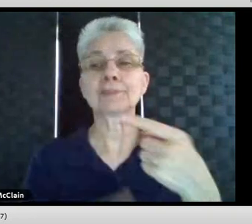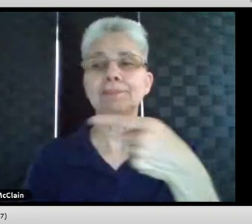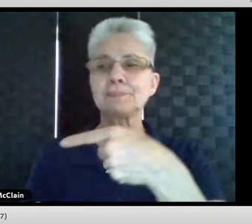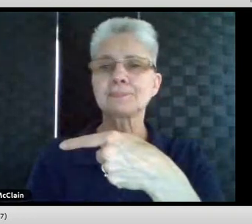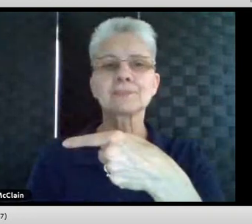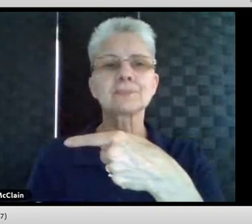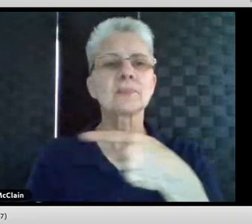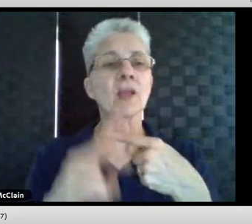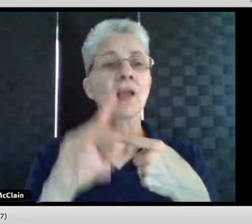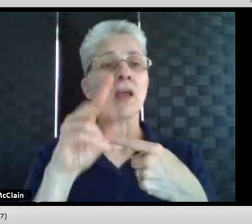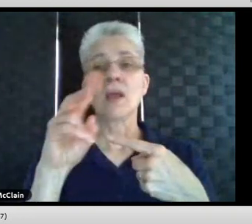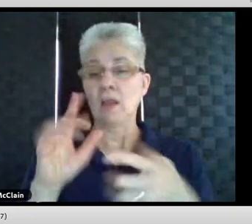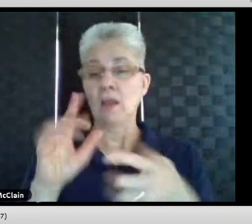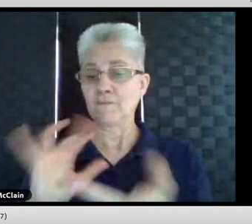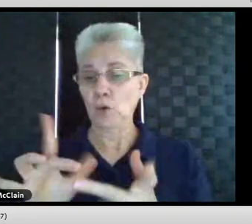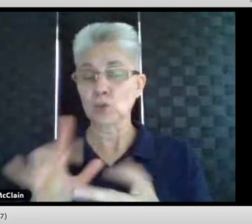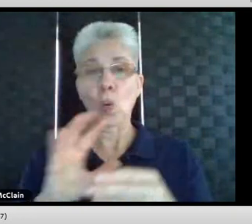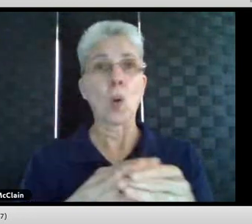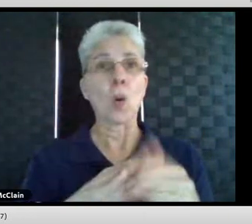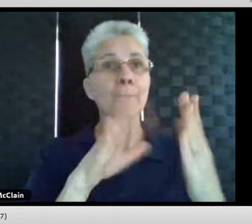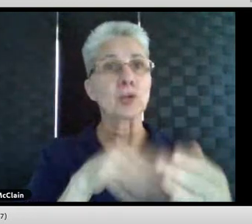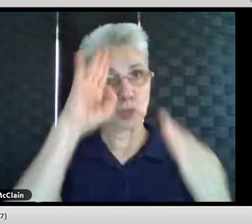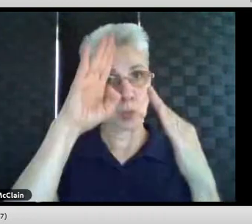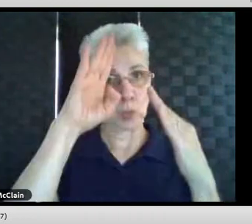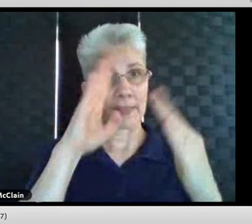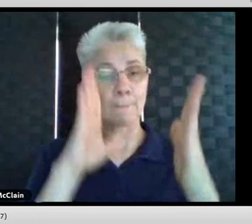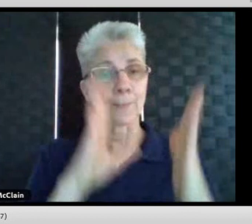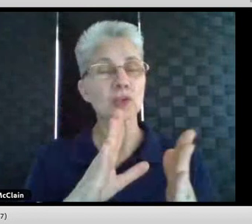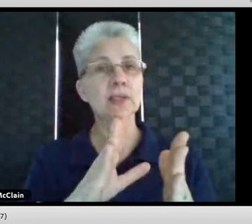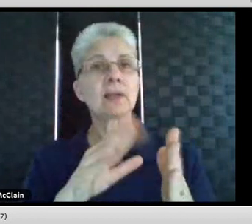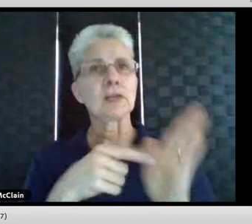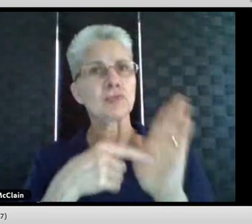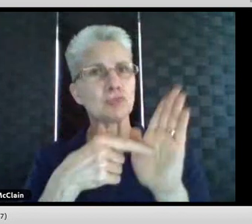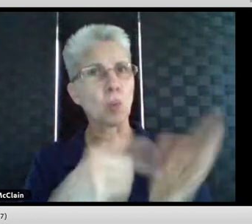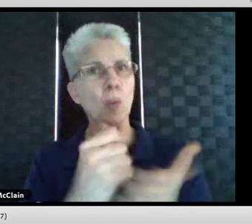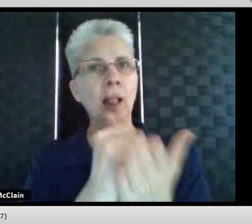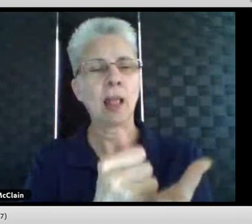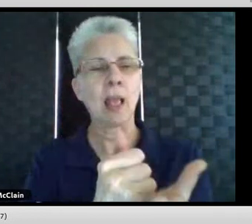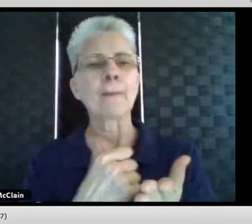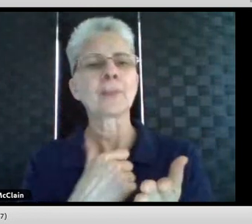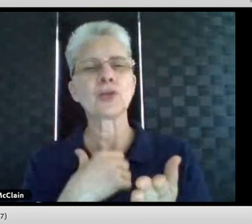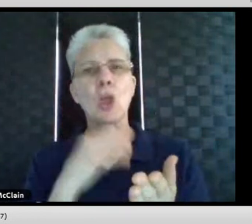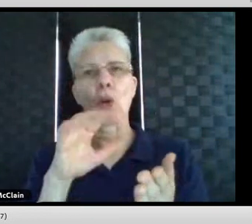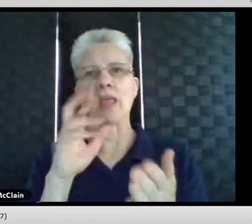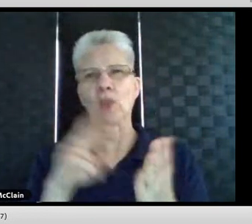or in person, is you want to greet the person and indicate that you're willing to help. You know, if you're on the reference desk, that's pretty easy to spot.